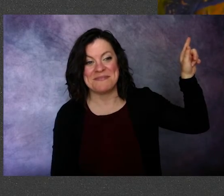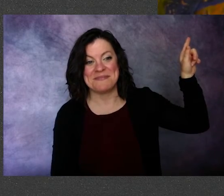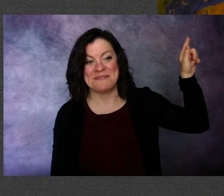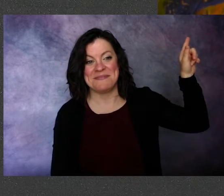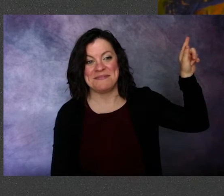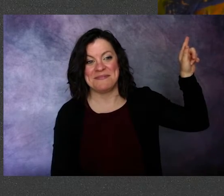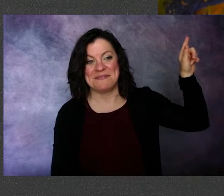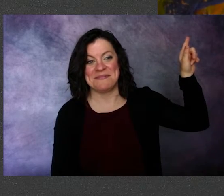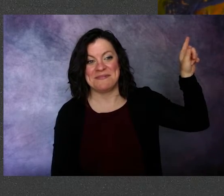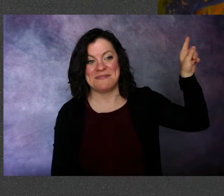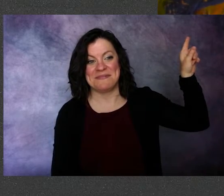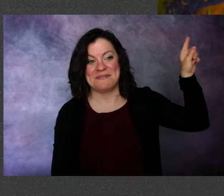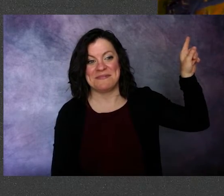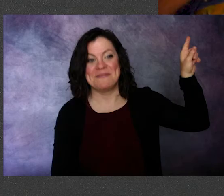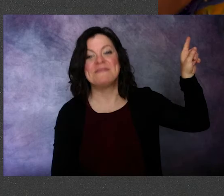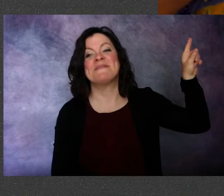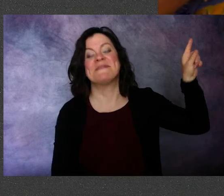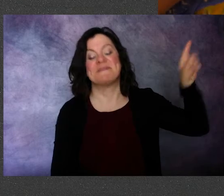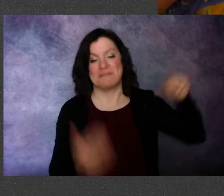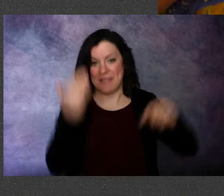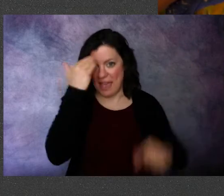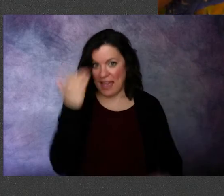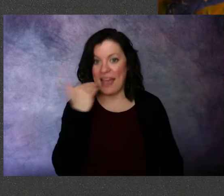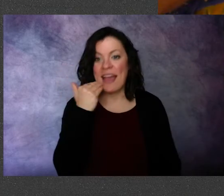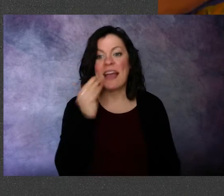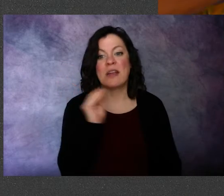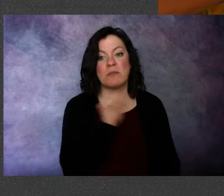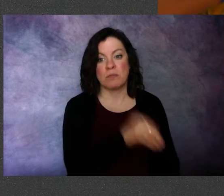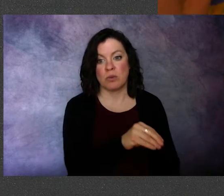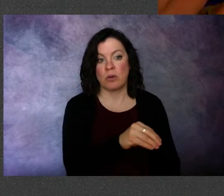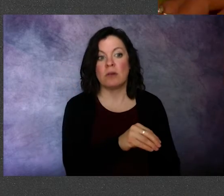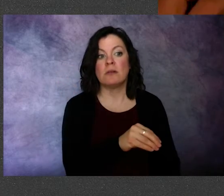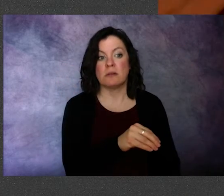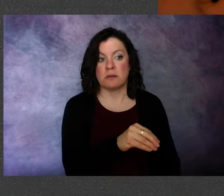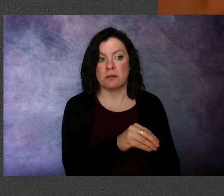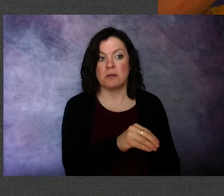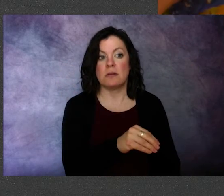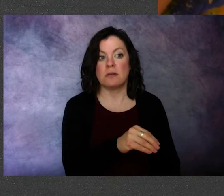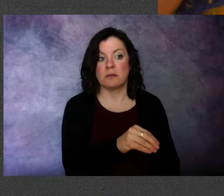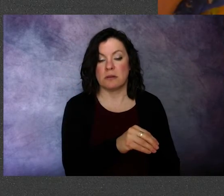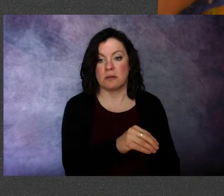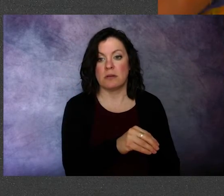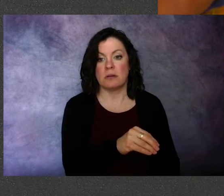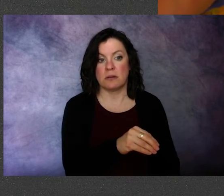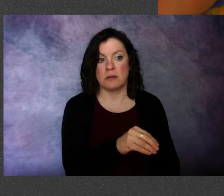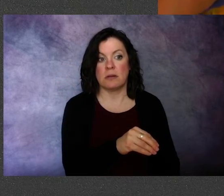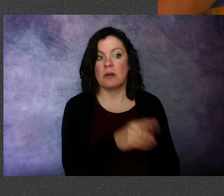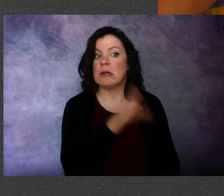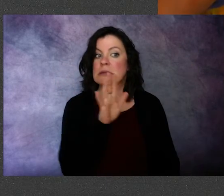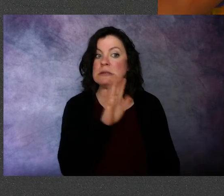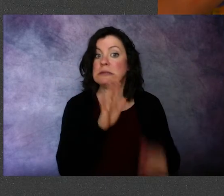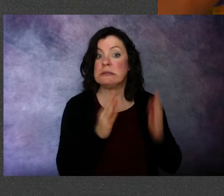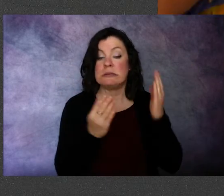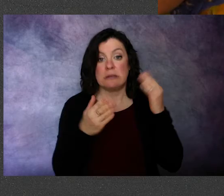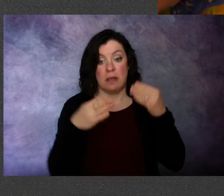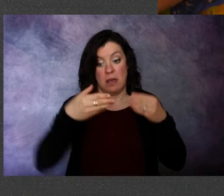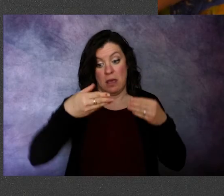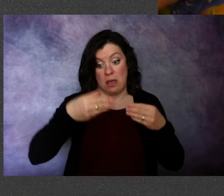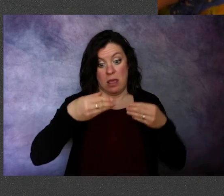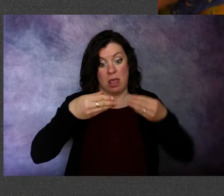Now, we put the head here. Now don't put the head all the way in, because if we do that, we're not gonna be able to see it.